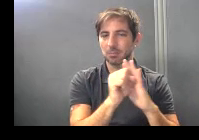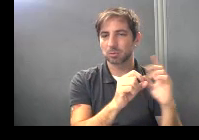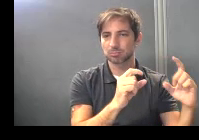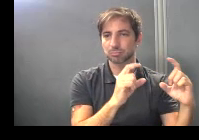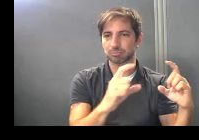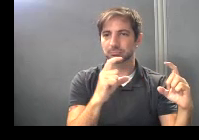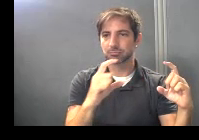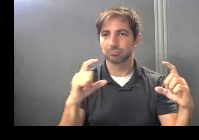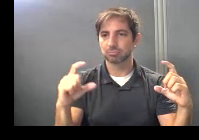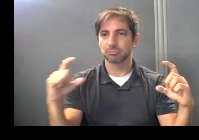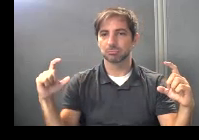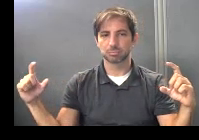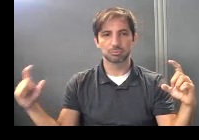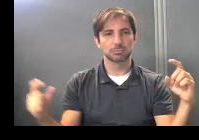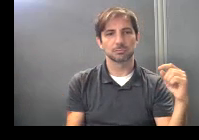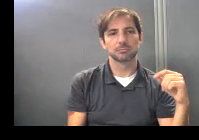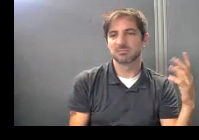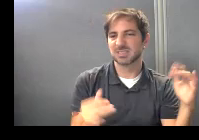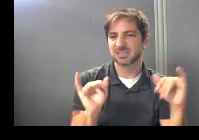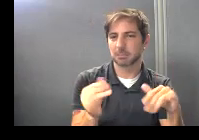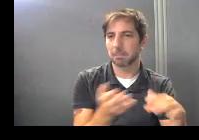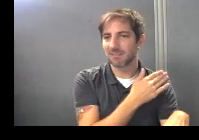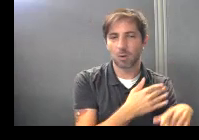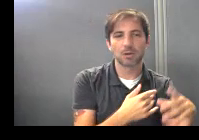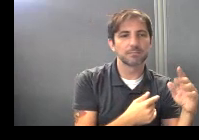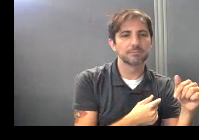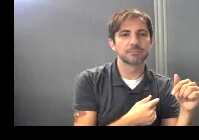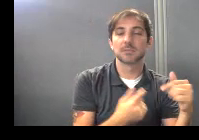SLIDE. FOR PHYSICAL ACCESSIBILITY WE HAVE THE WHEELCHAIR